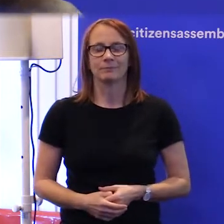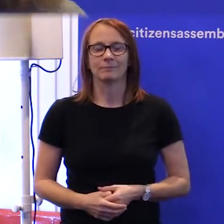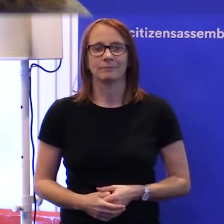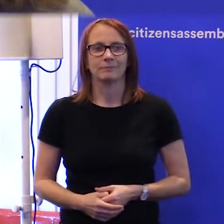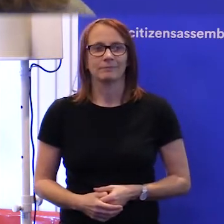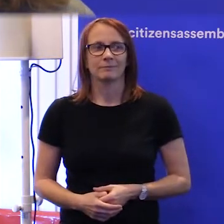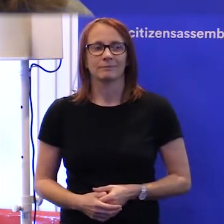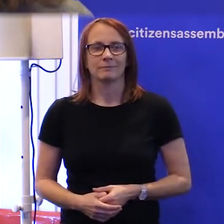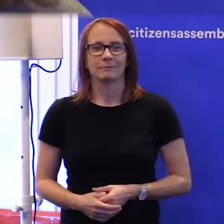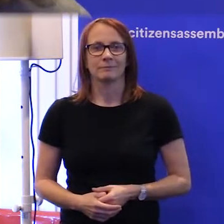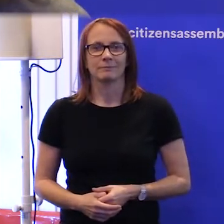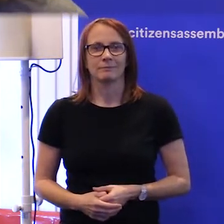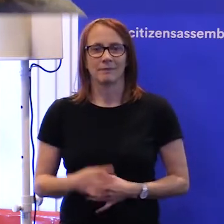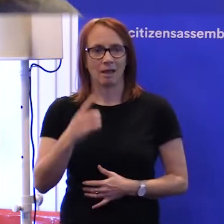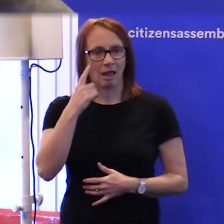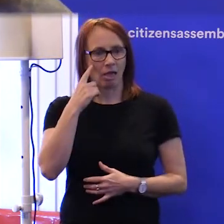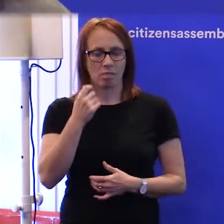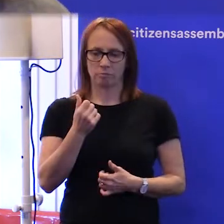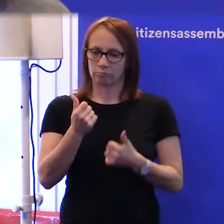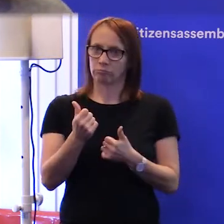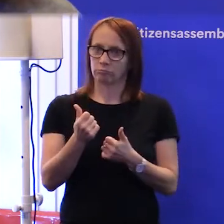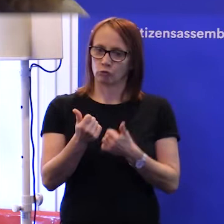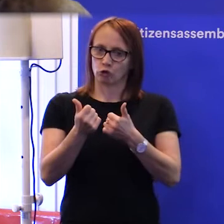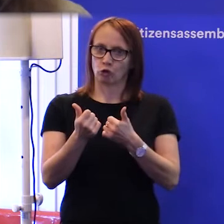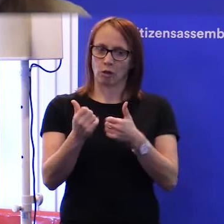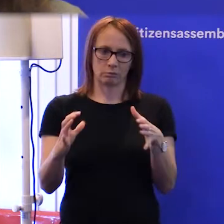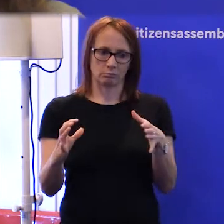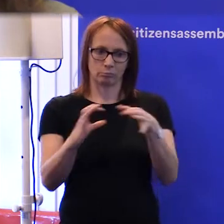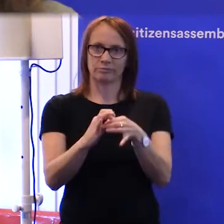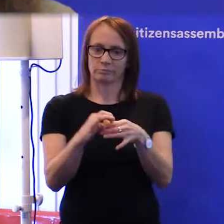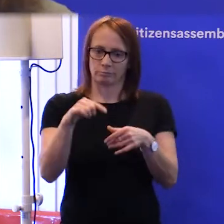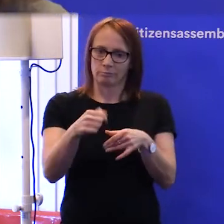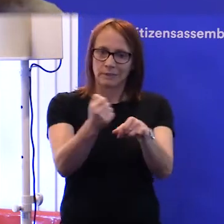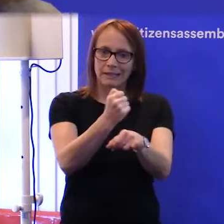so I think it is extremely fitting in this site of industry in this site of